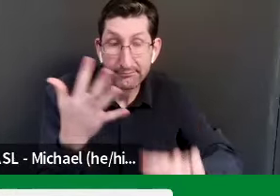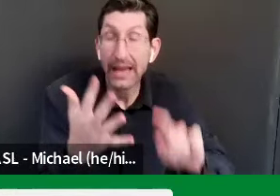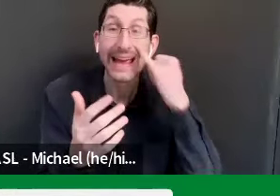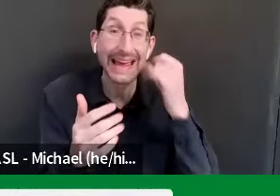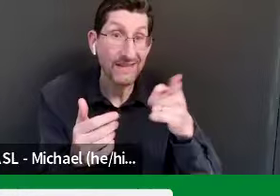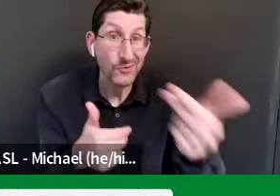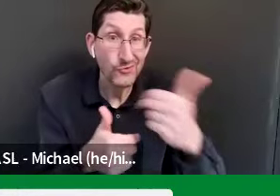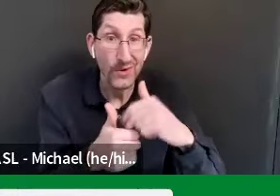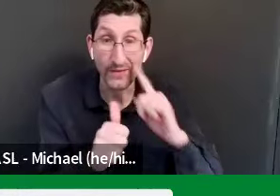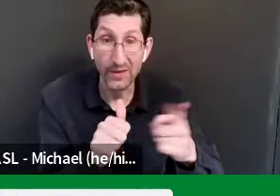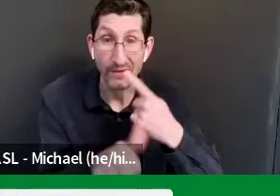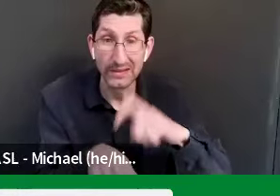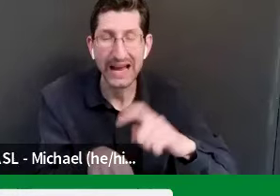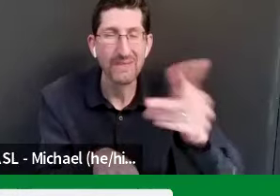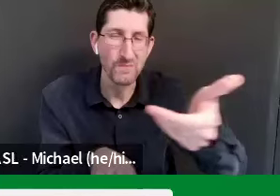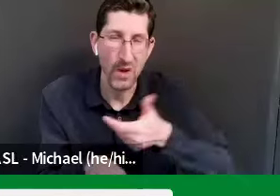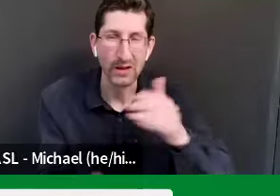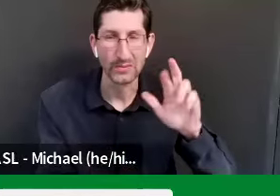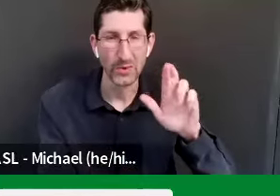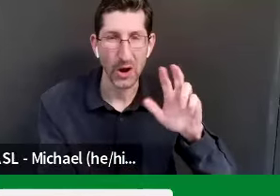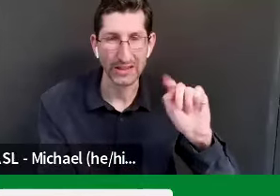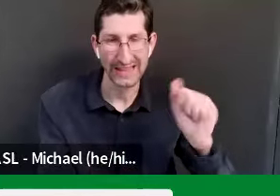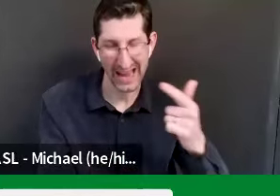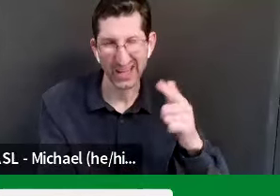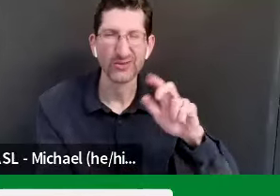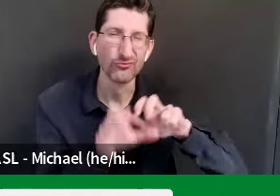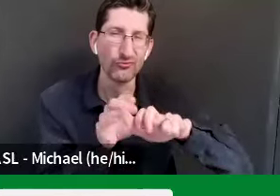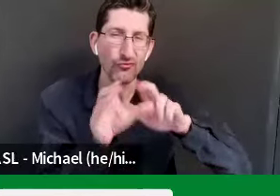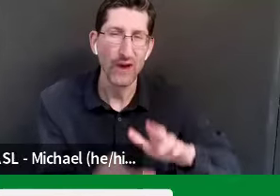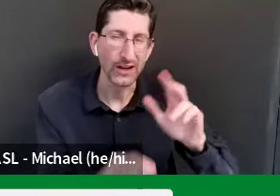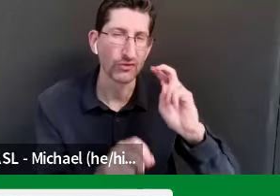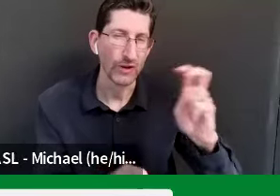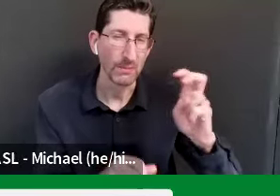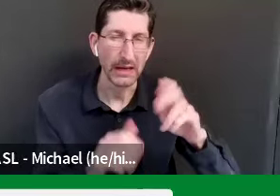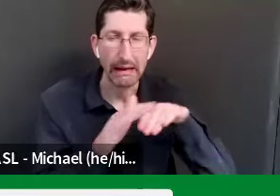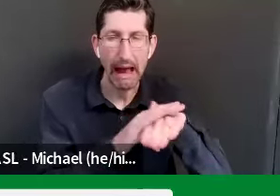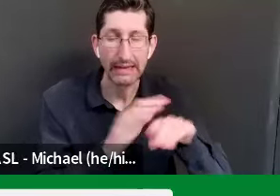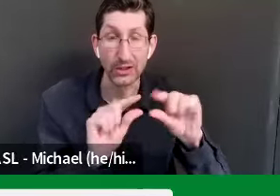TO FOLKS. FOR THOSE WHO ARE JOINING US FOR THE FIRST TIME, WELCOME YOU TO RTAG. OR THE RIDERS' TRANSPORTATION